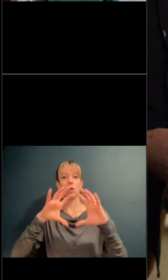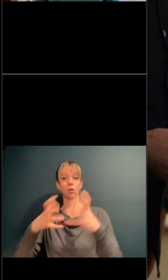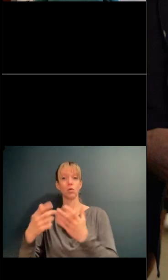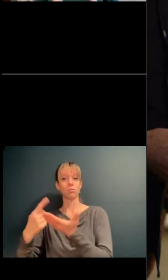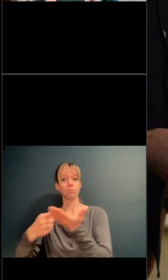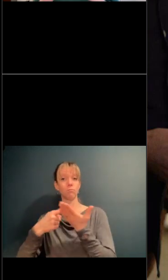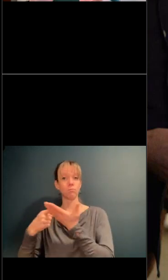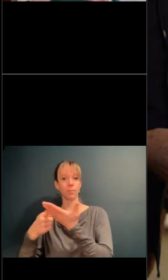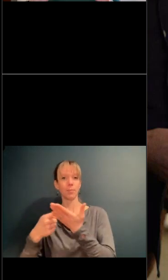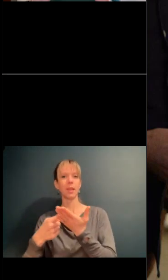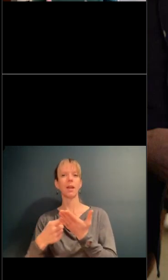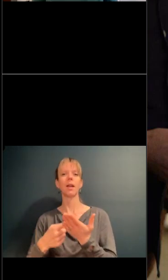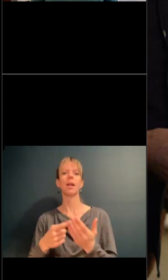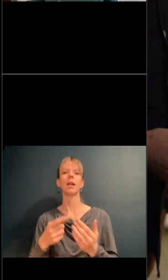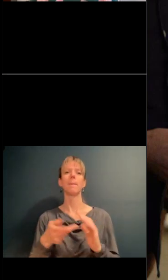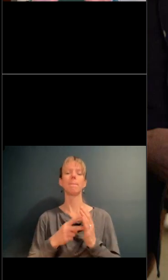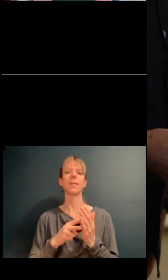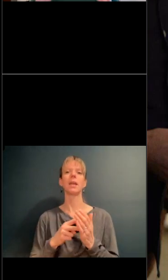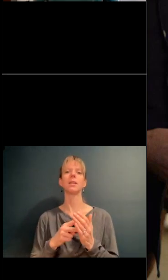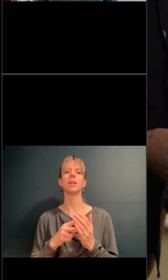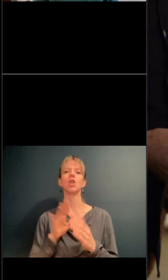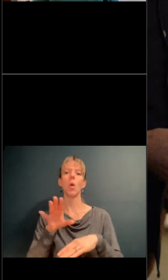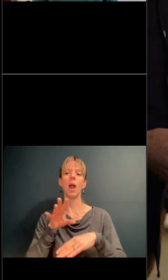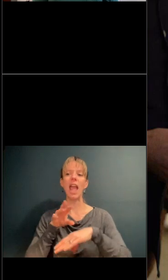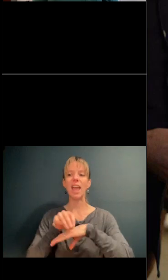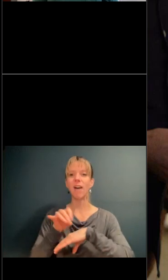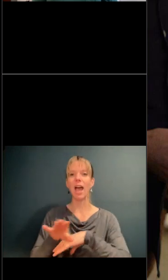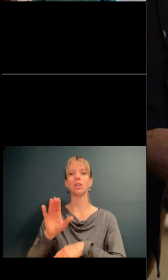There's something about having your advice, or your opinion sought out.